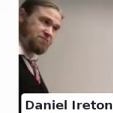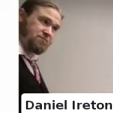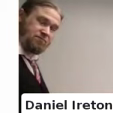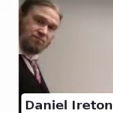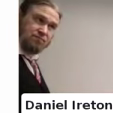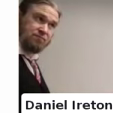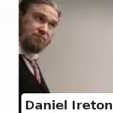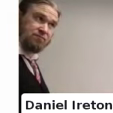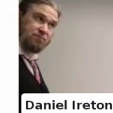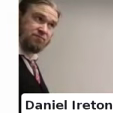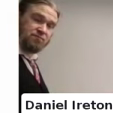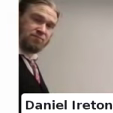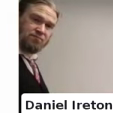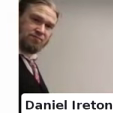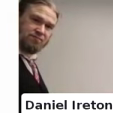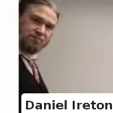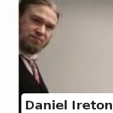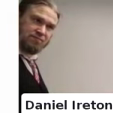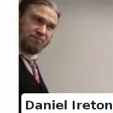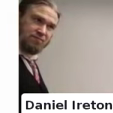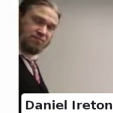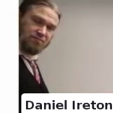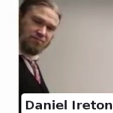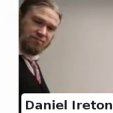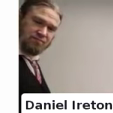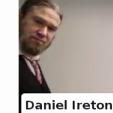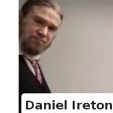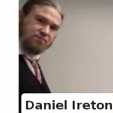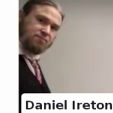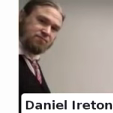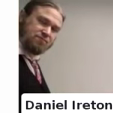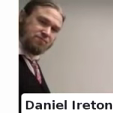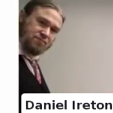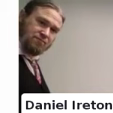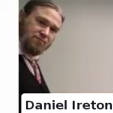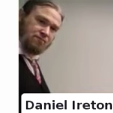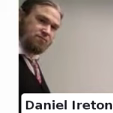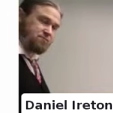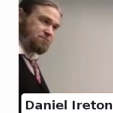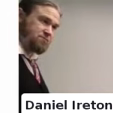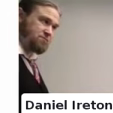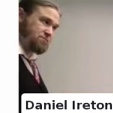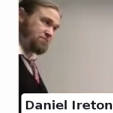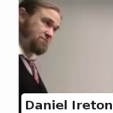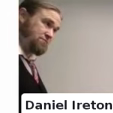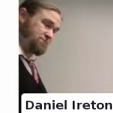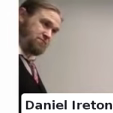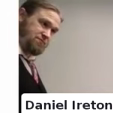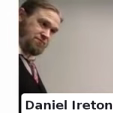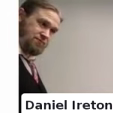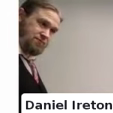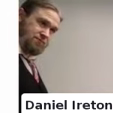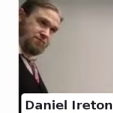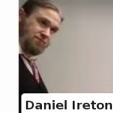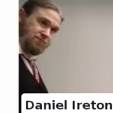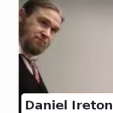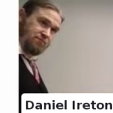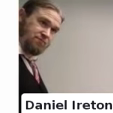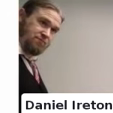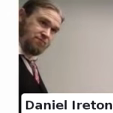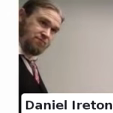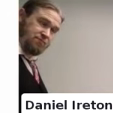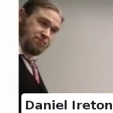But also, they know who would need ASL interpreters.